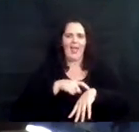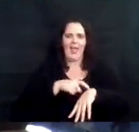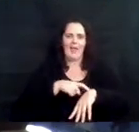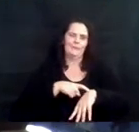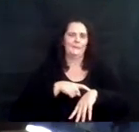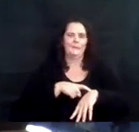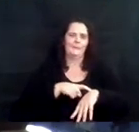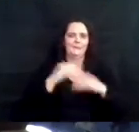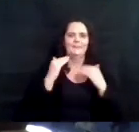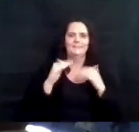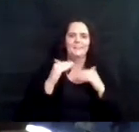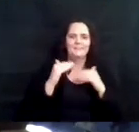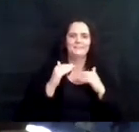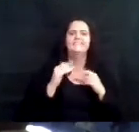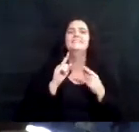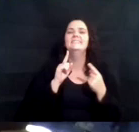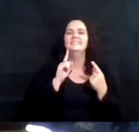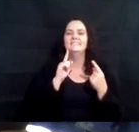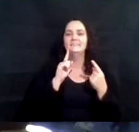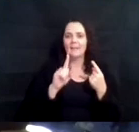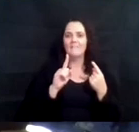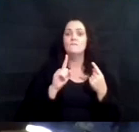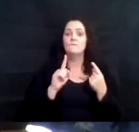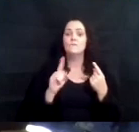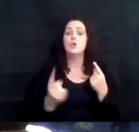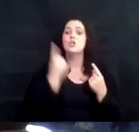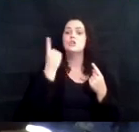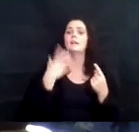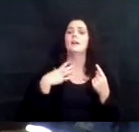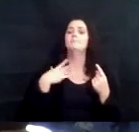So, first let's talk about setting up your studio so that you can work.